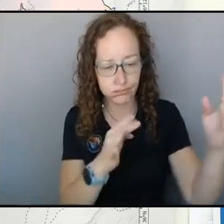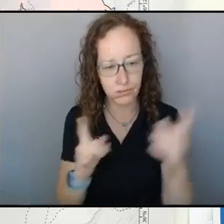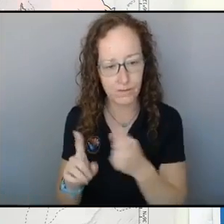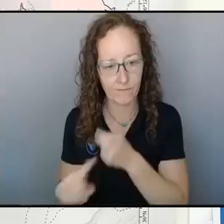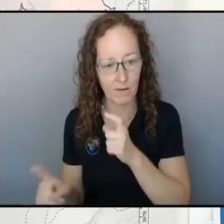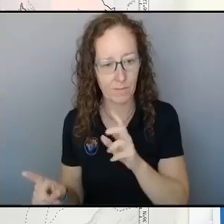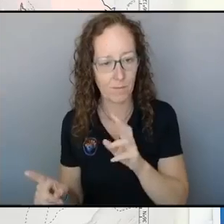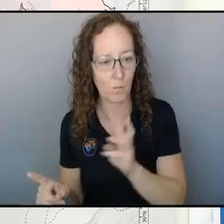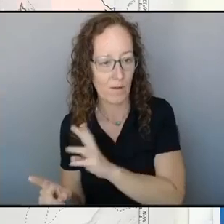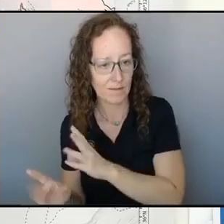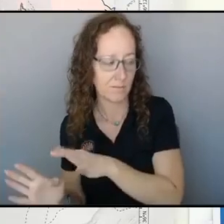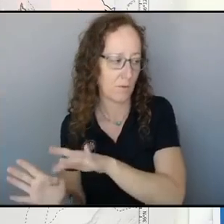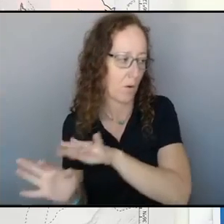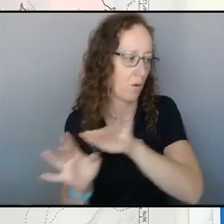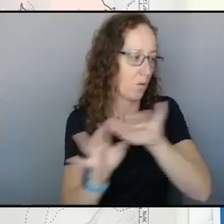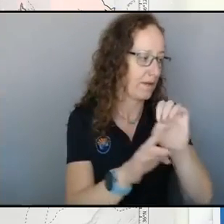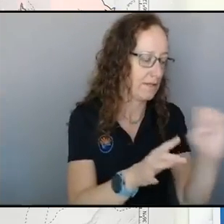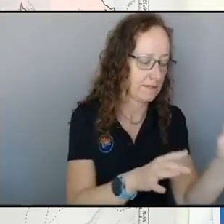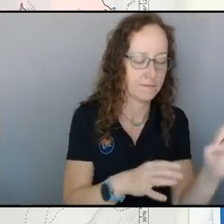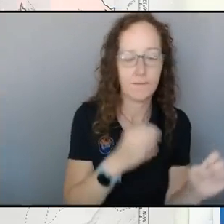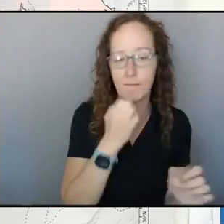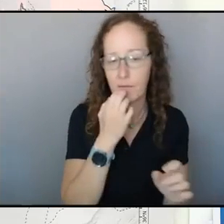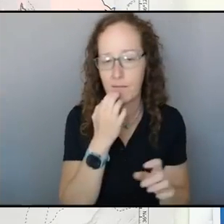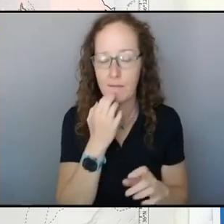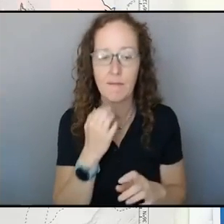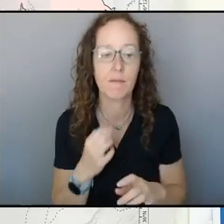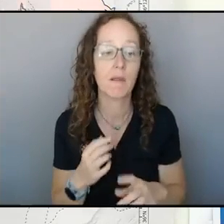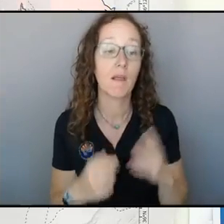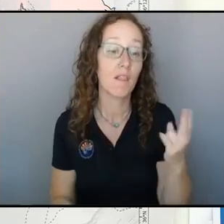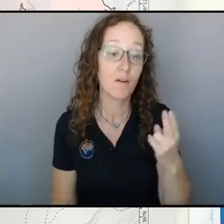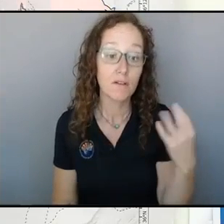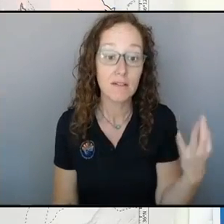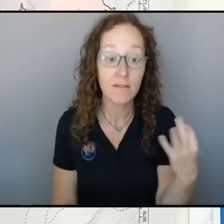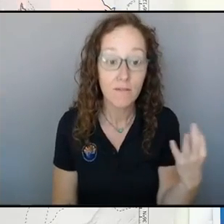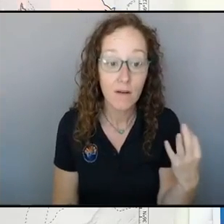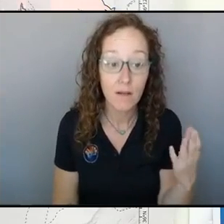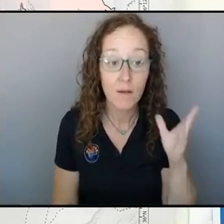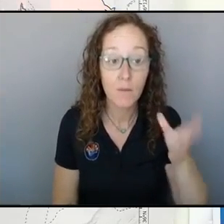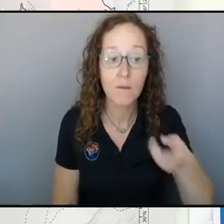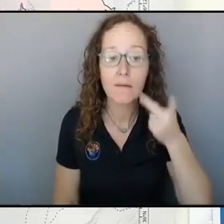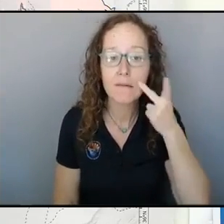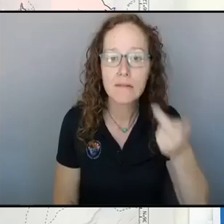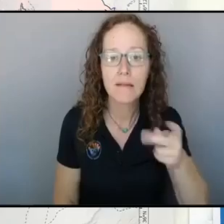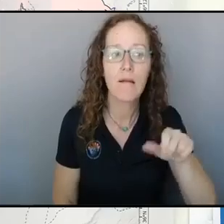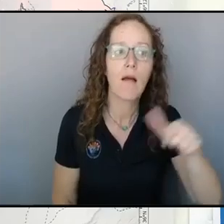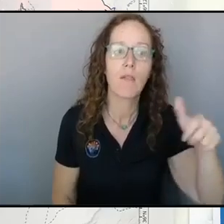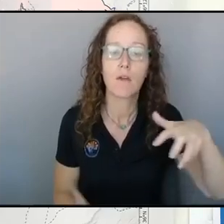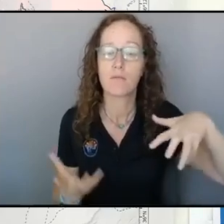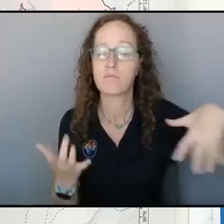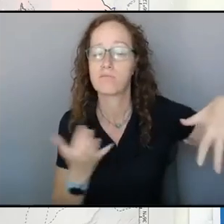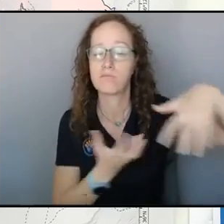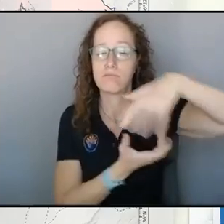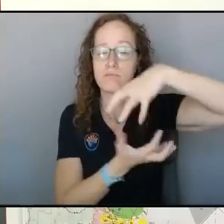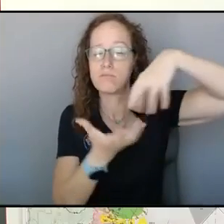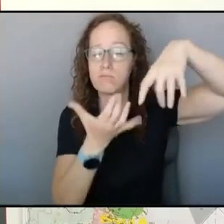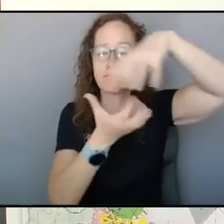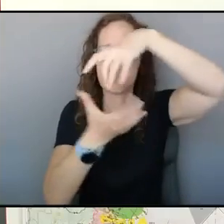Friday, that's when we see another high-level storm system coming in that could really have some impacts and then